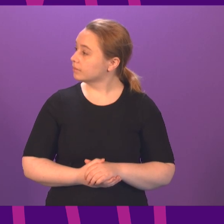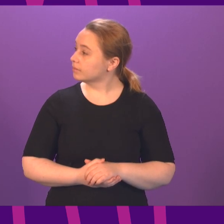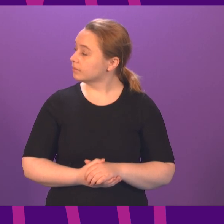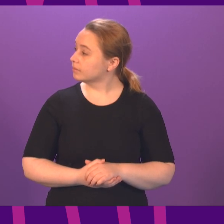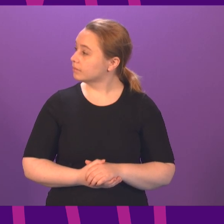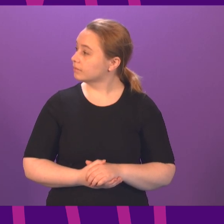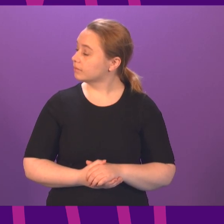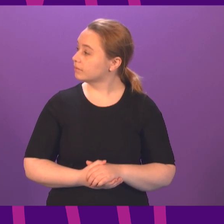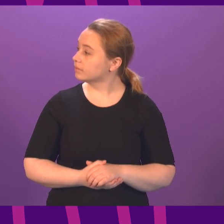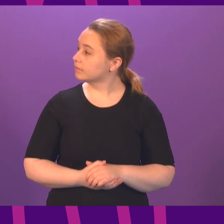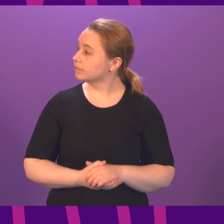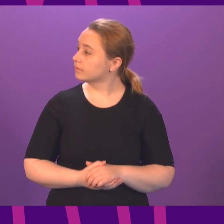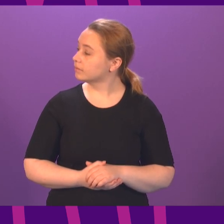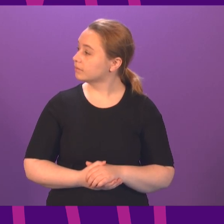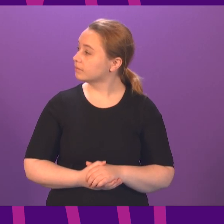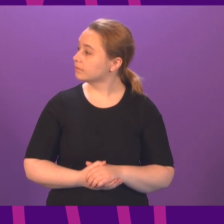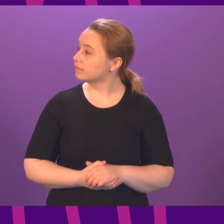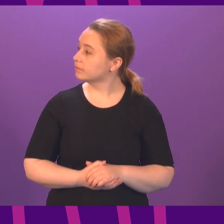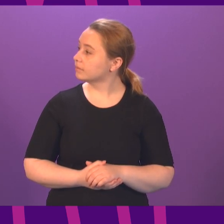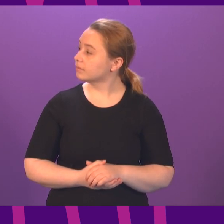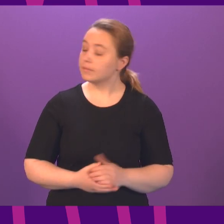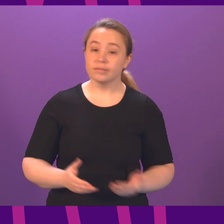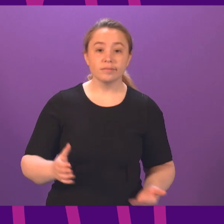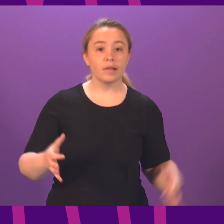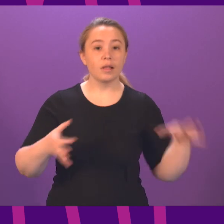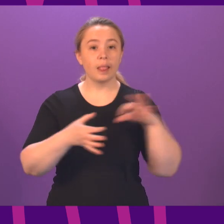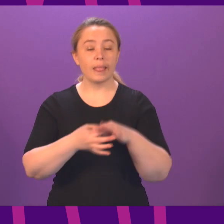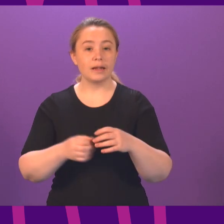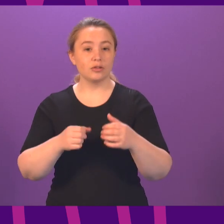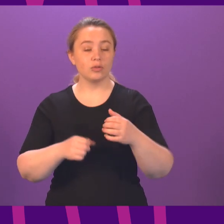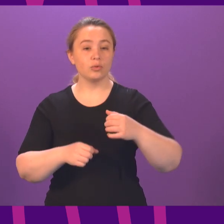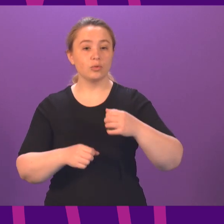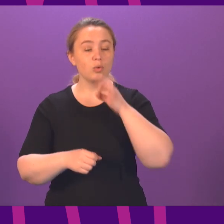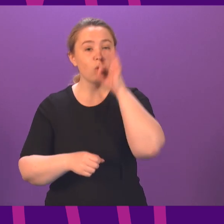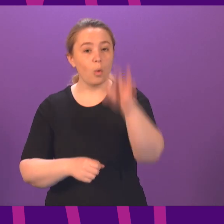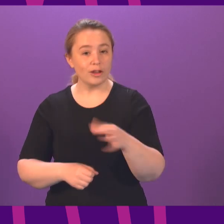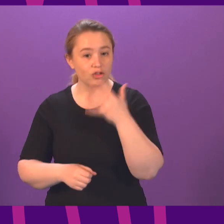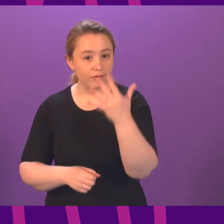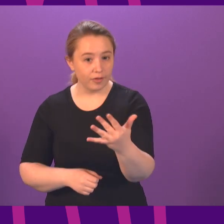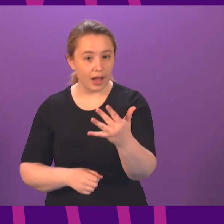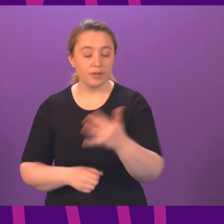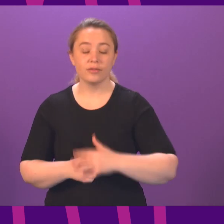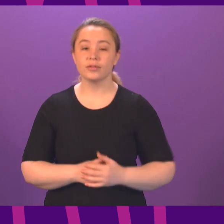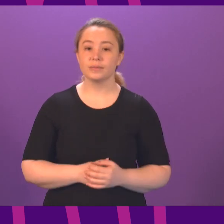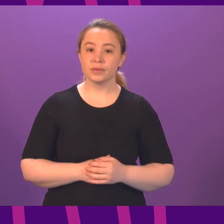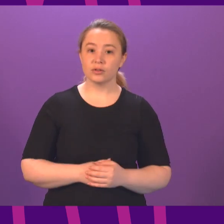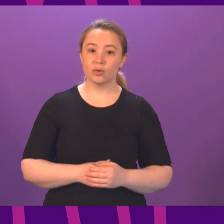5 from Sandra White. Scottish Labour welcomes the introduction of the national child payment, albeit that its introduction will be later than we would have wanted. We know that the payment will